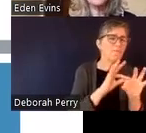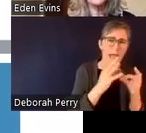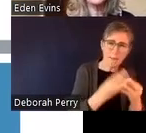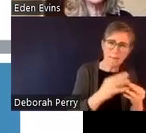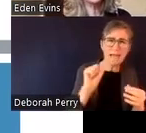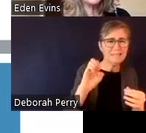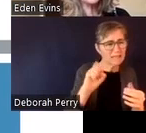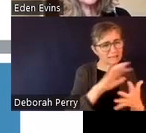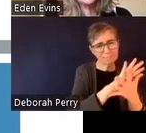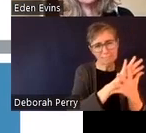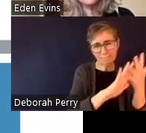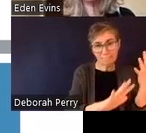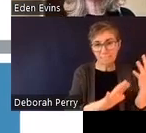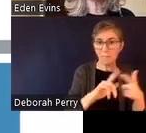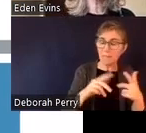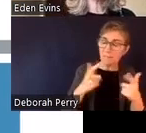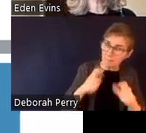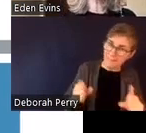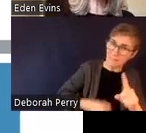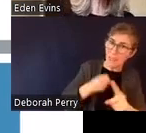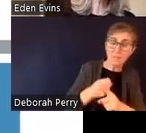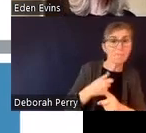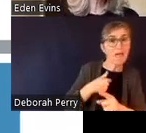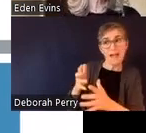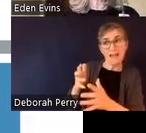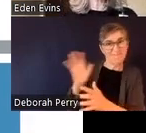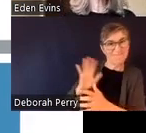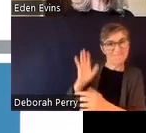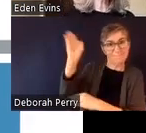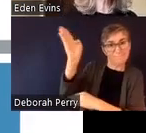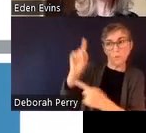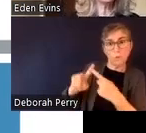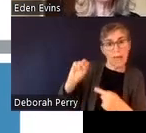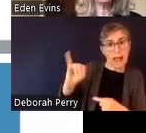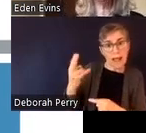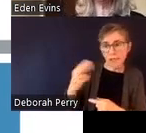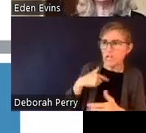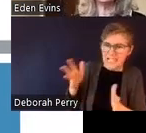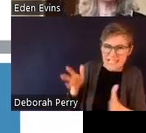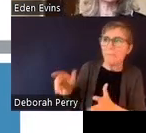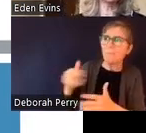people at the National Institutes of Health, etc., I'm urging them to study this phenomenon, please.